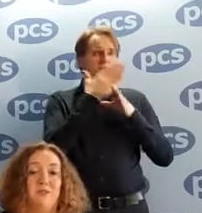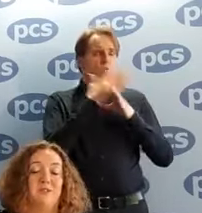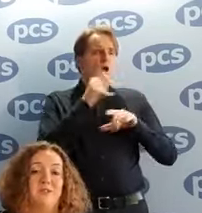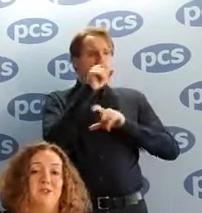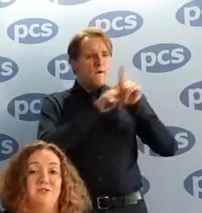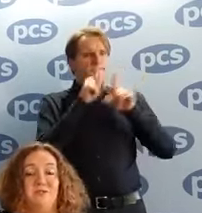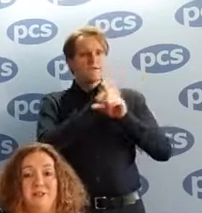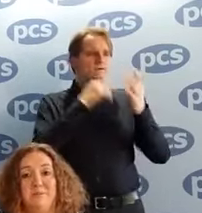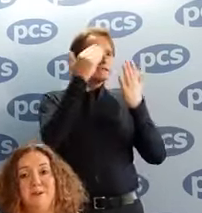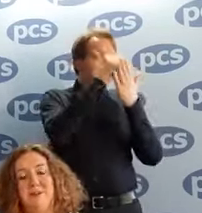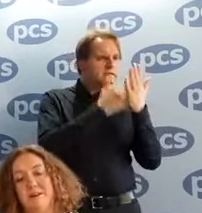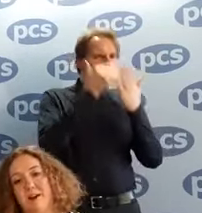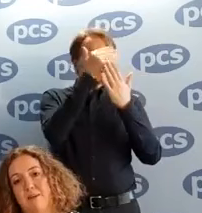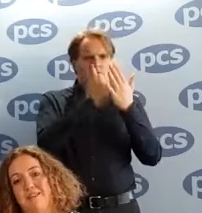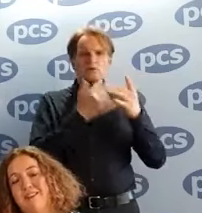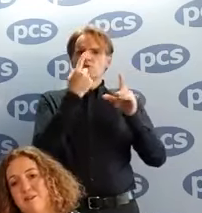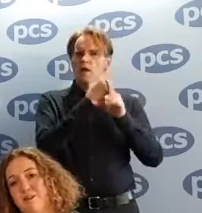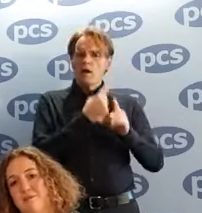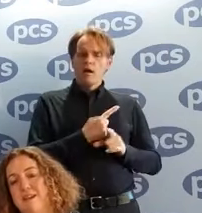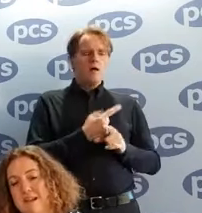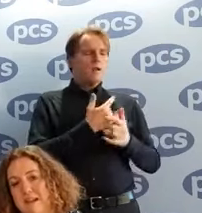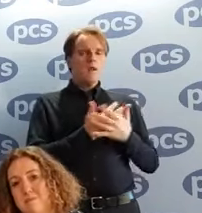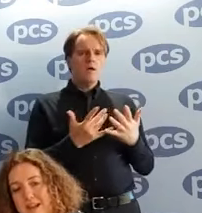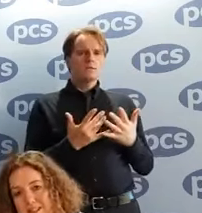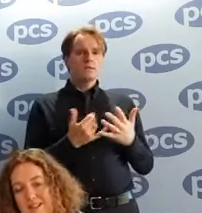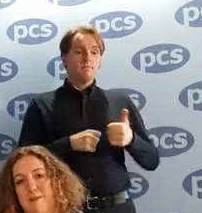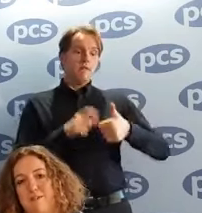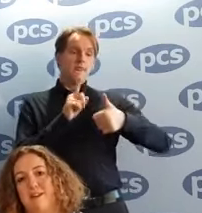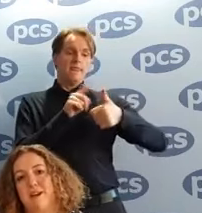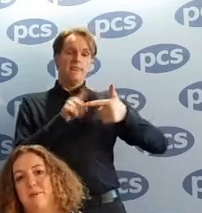all sorts of issues on it, but I would say there are three main themes that are